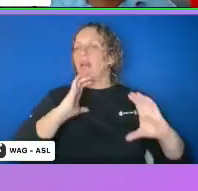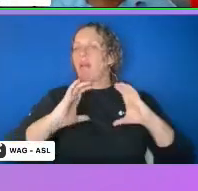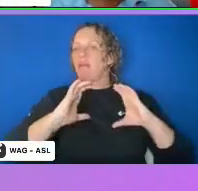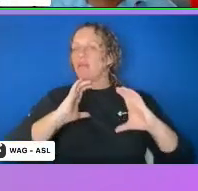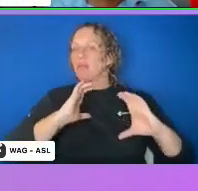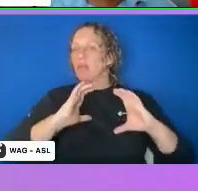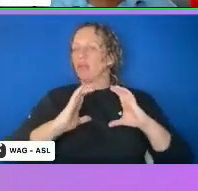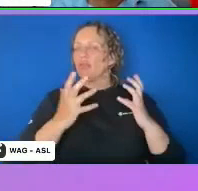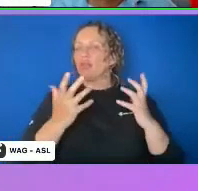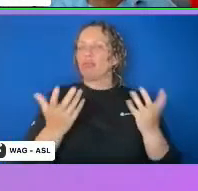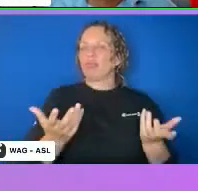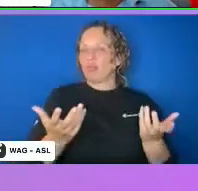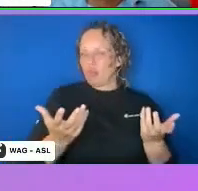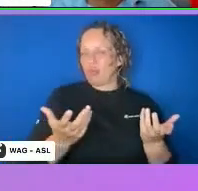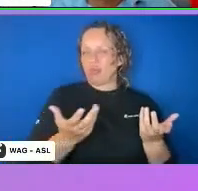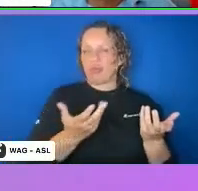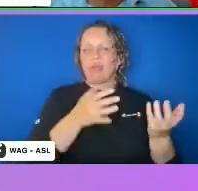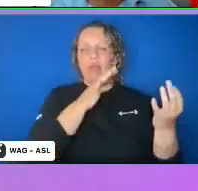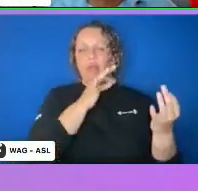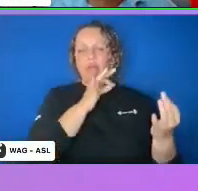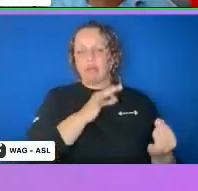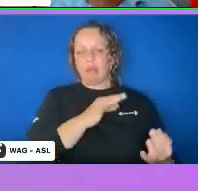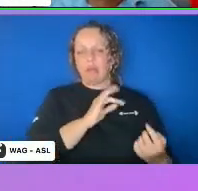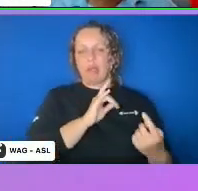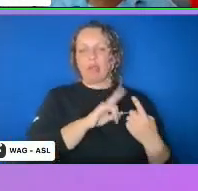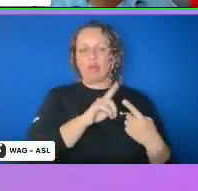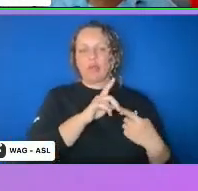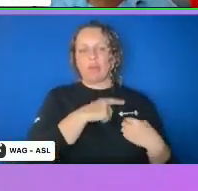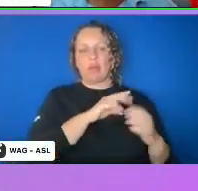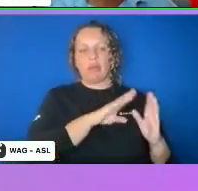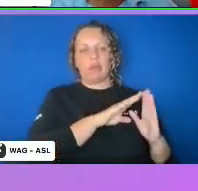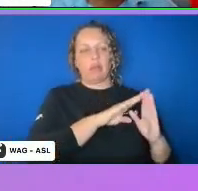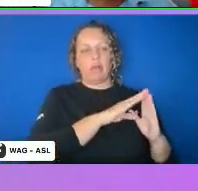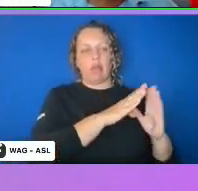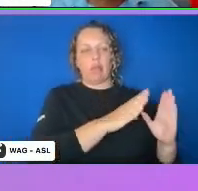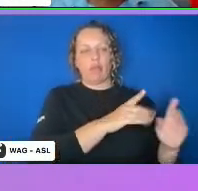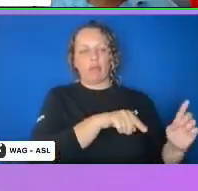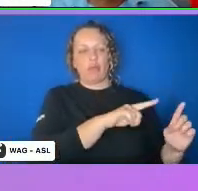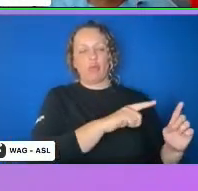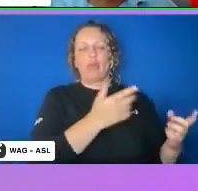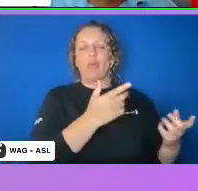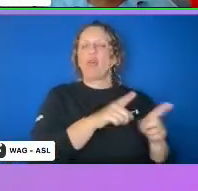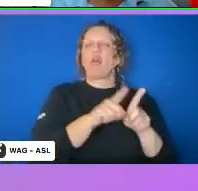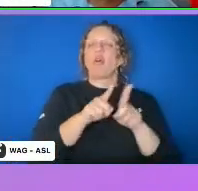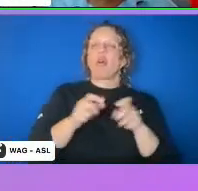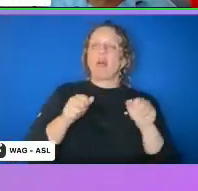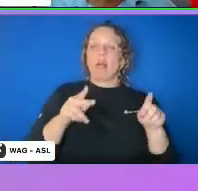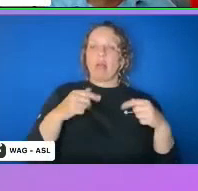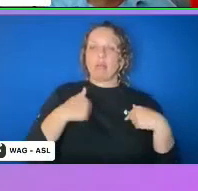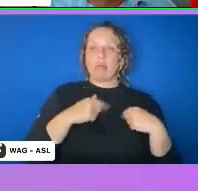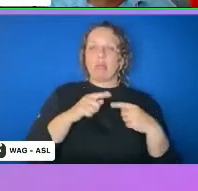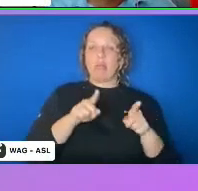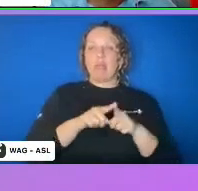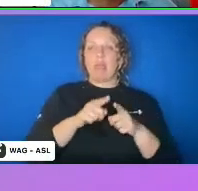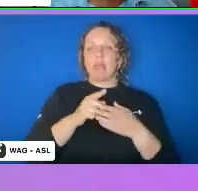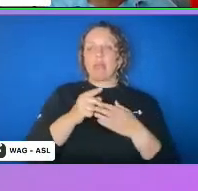and give feedback to my developers. What it also allows me as a product owner then